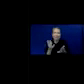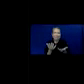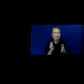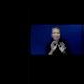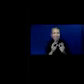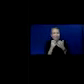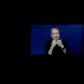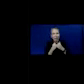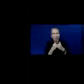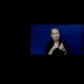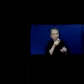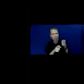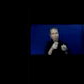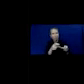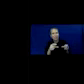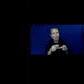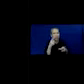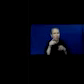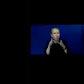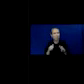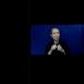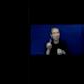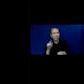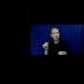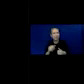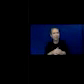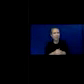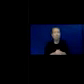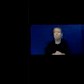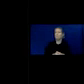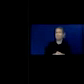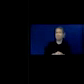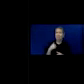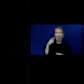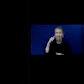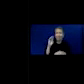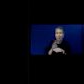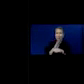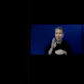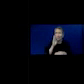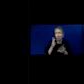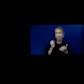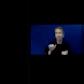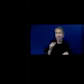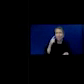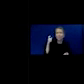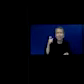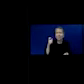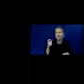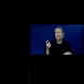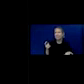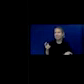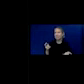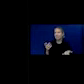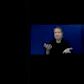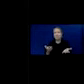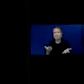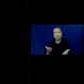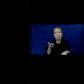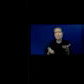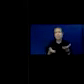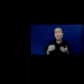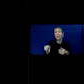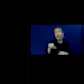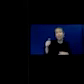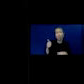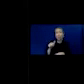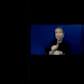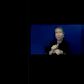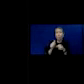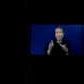I think because it frees up maybe a employee that they are taking over